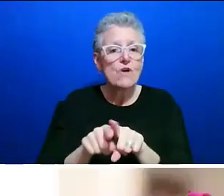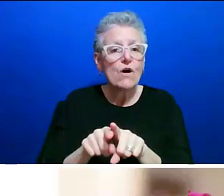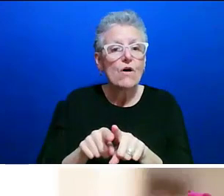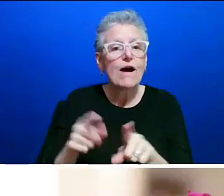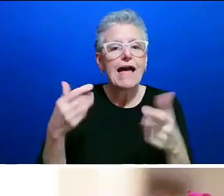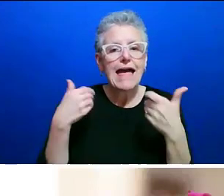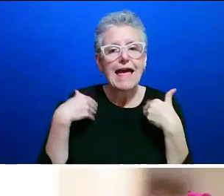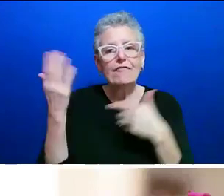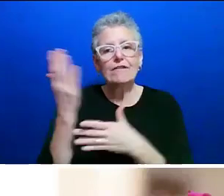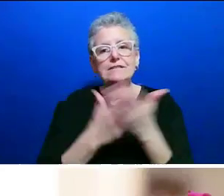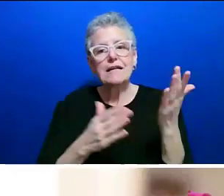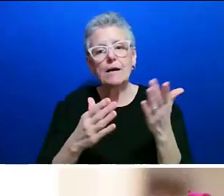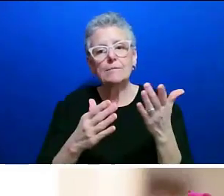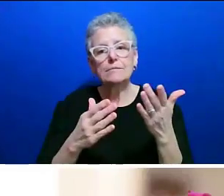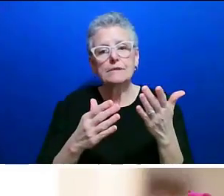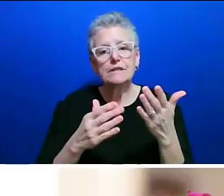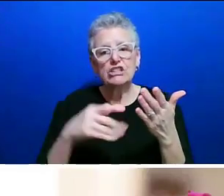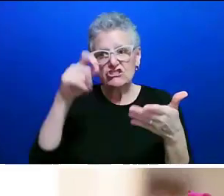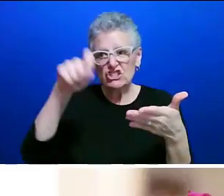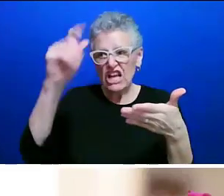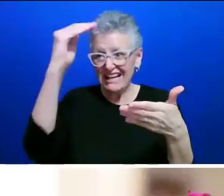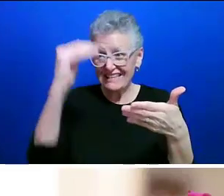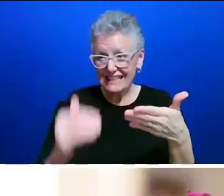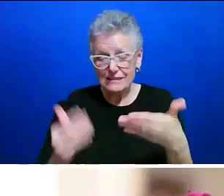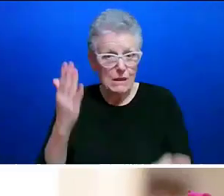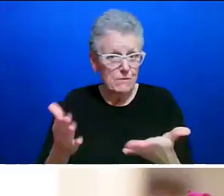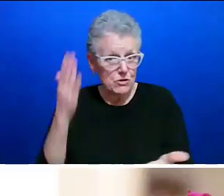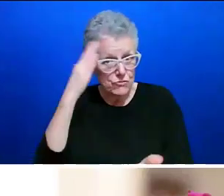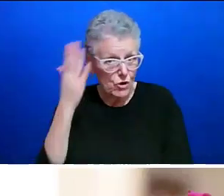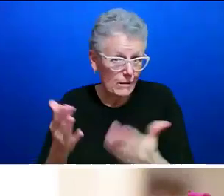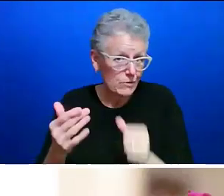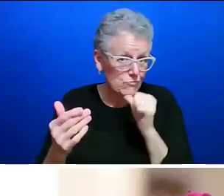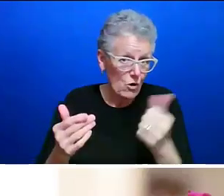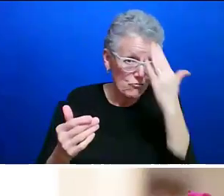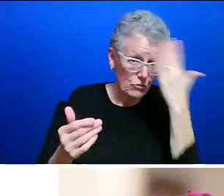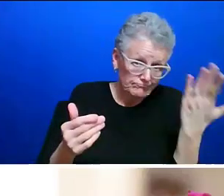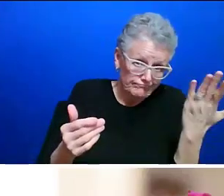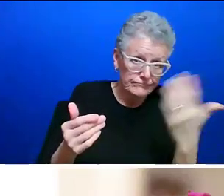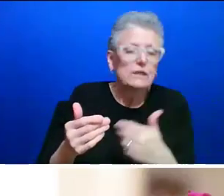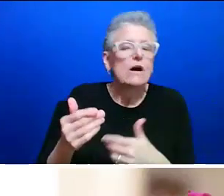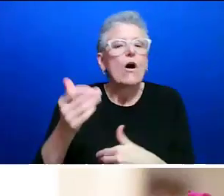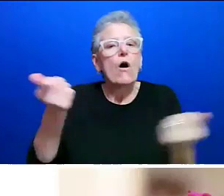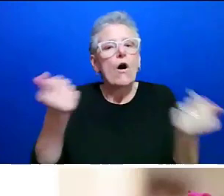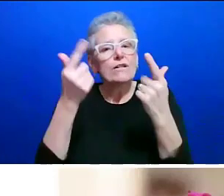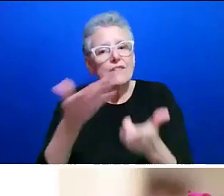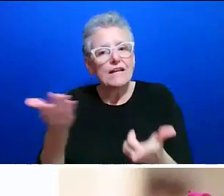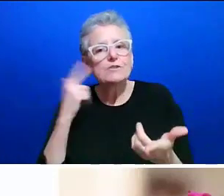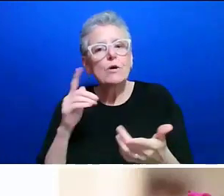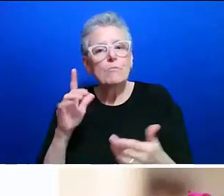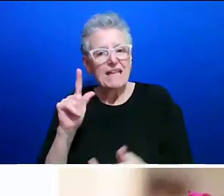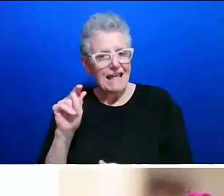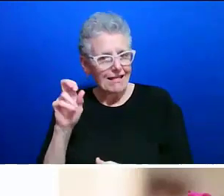some checklists that you may or may not be familiar with, and all of those things will be linked in the handout